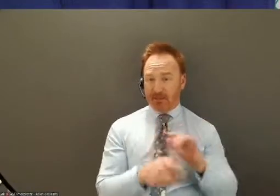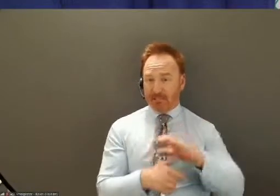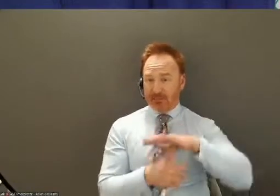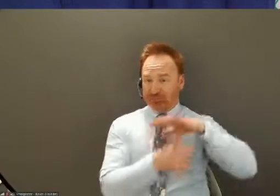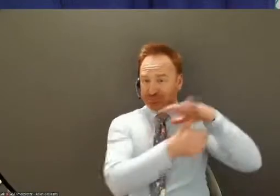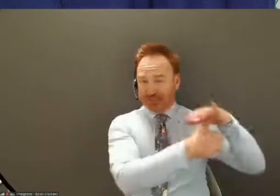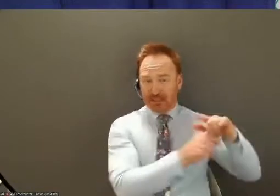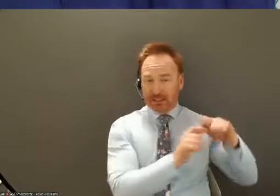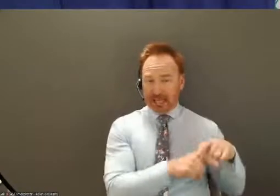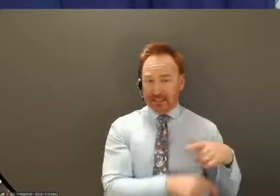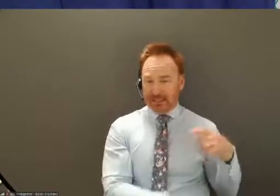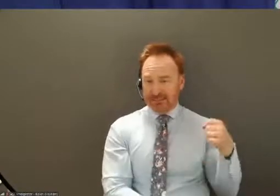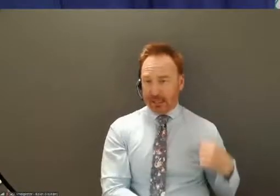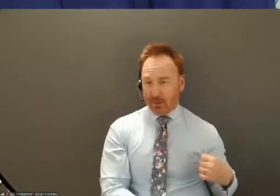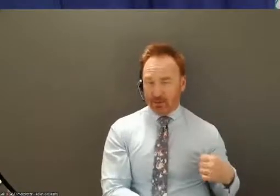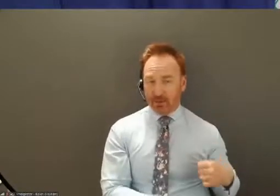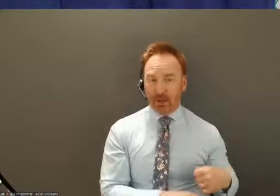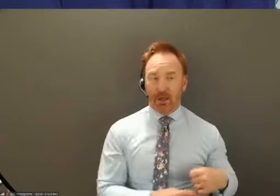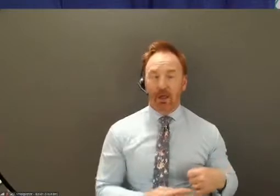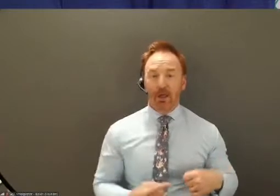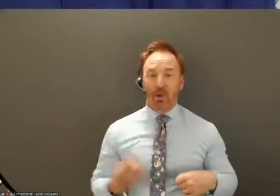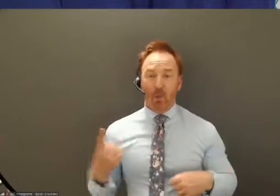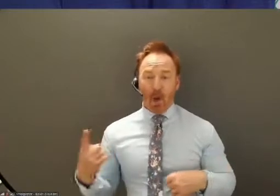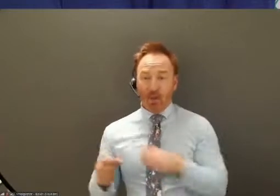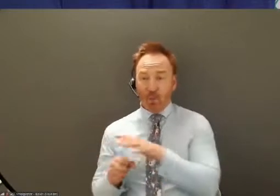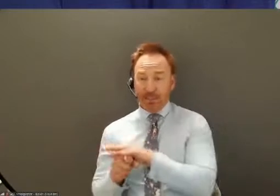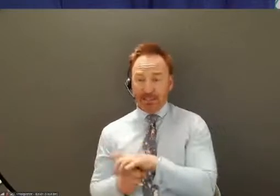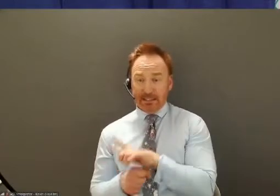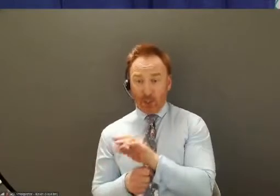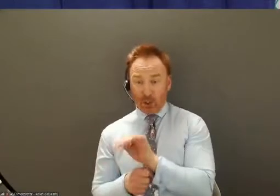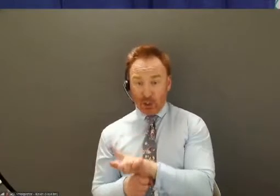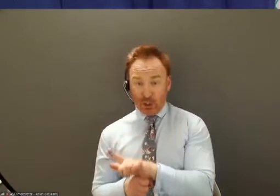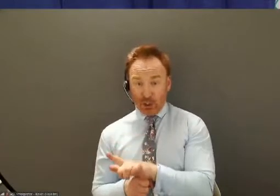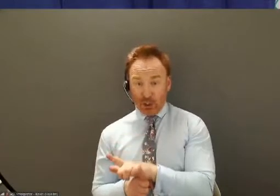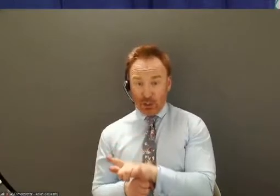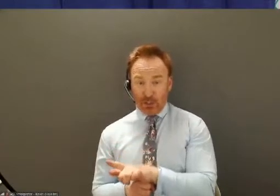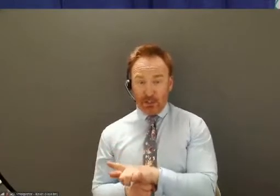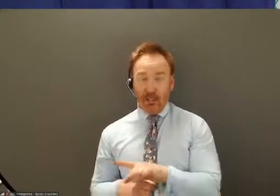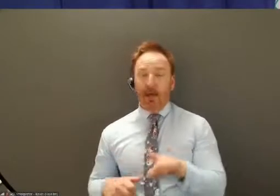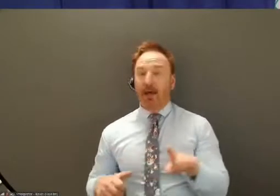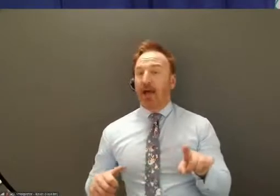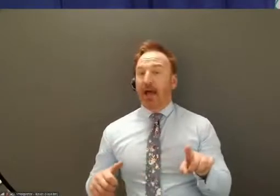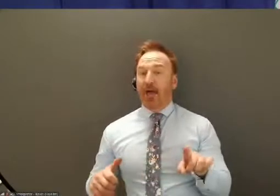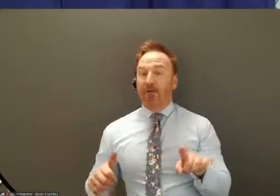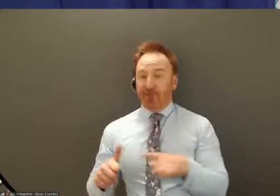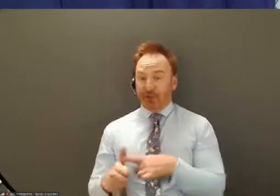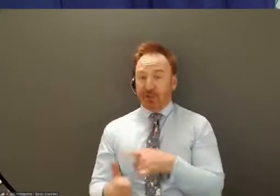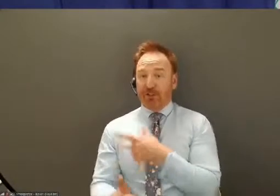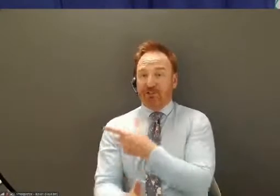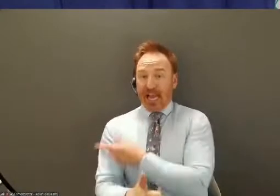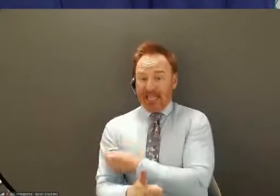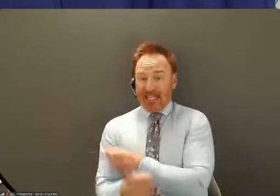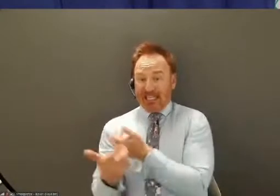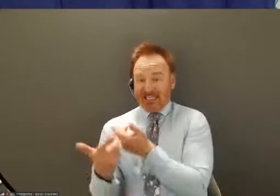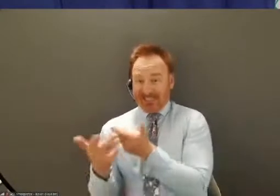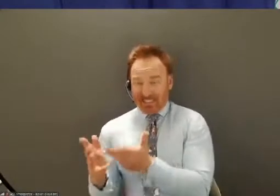often resulting through the night and then collected in the morning and verified over a few